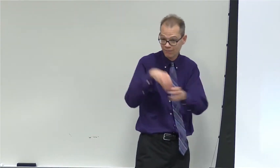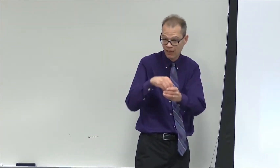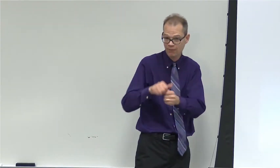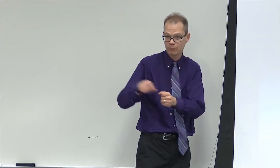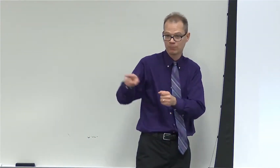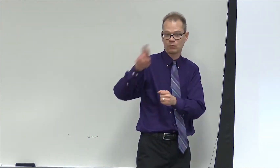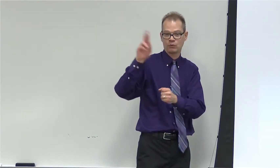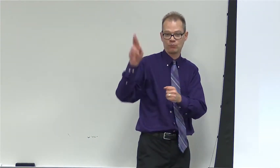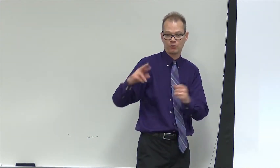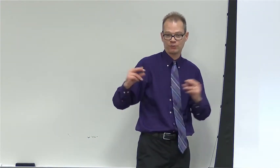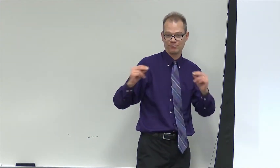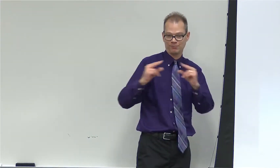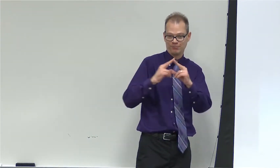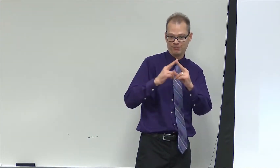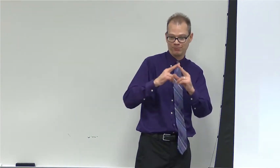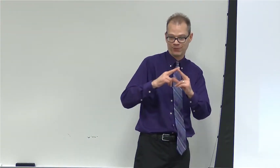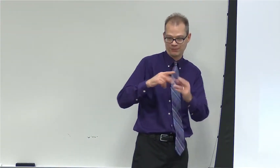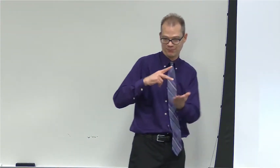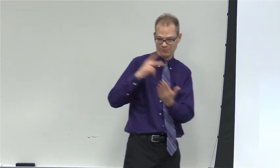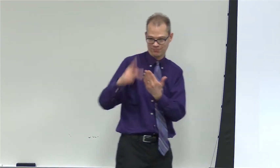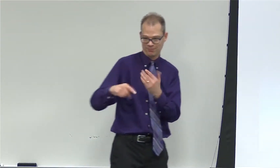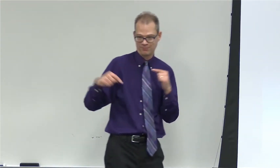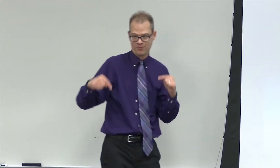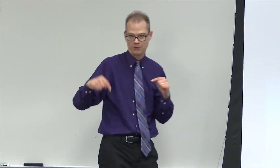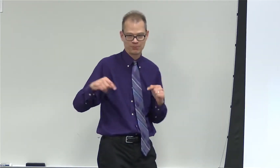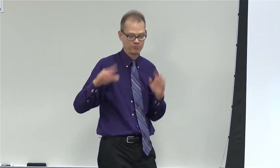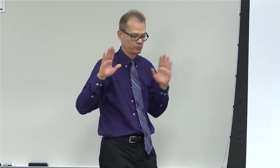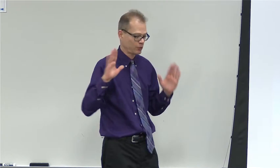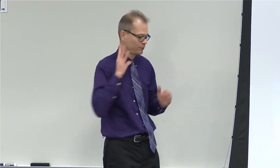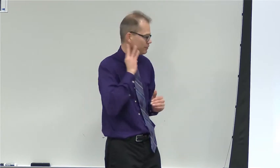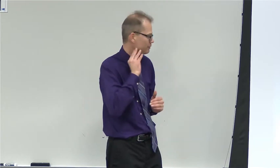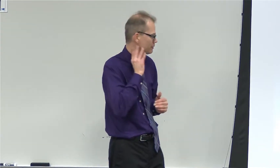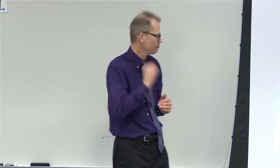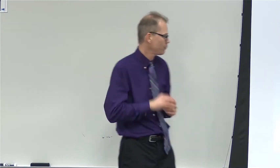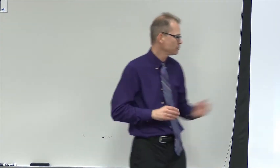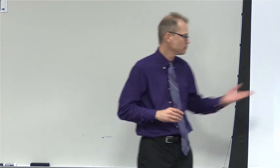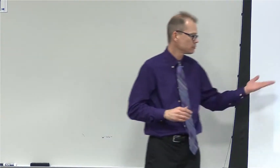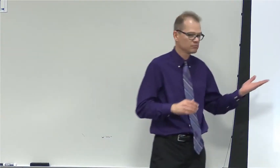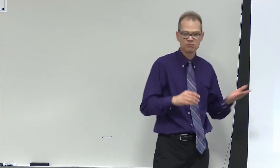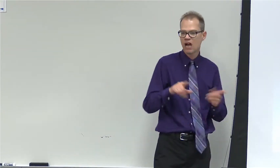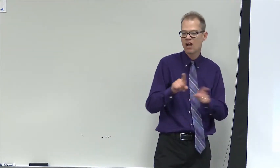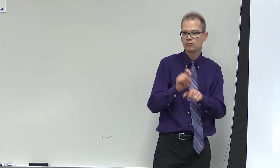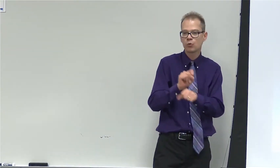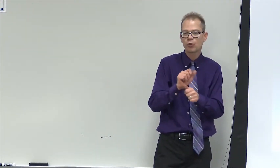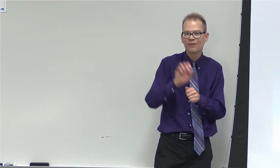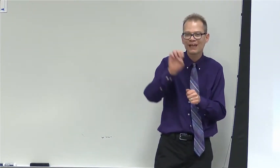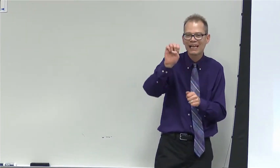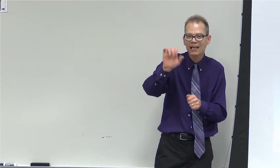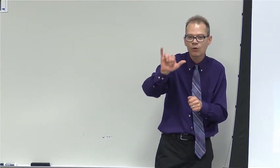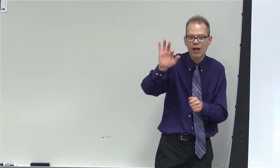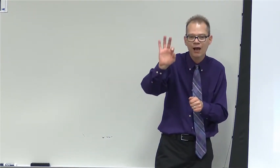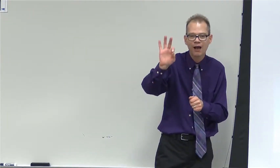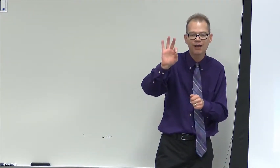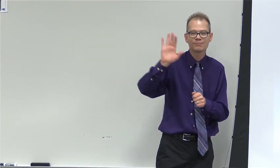I'm also involved with the Rochester Bridges to the Doctorate Grant, which is a wonderful experience. And I work with the EYF,